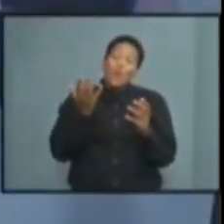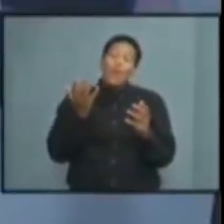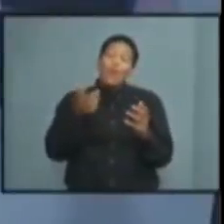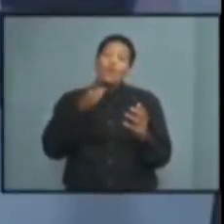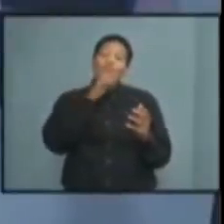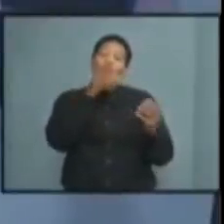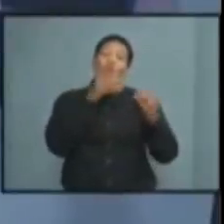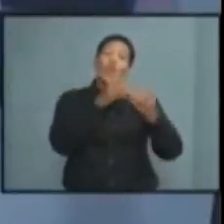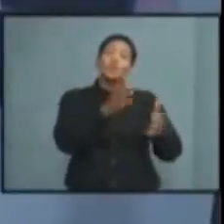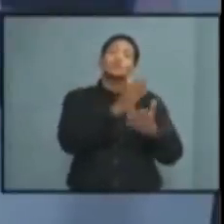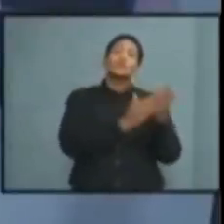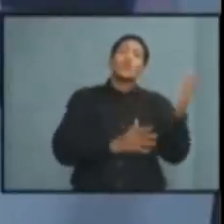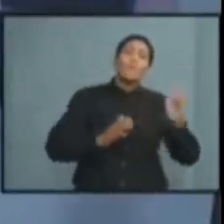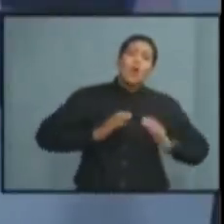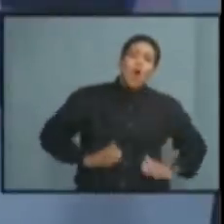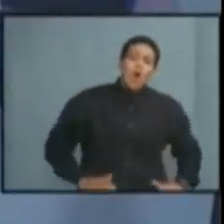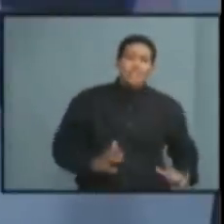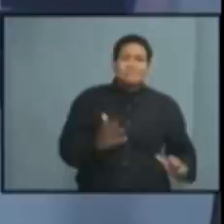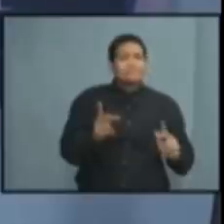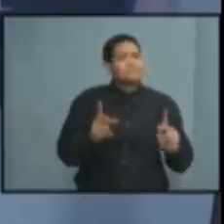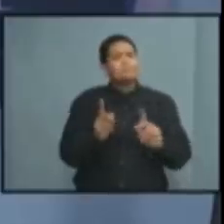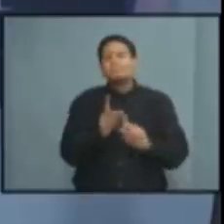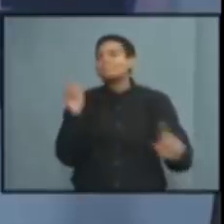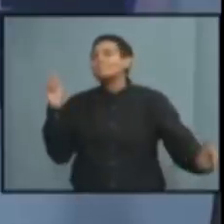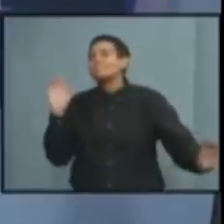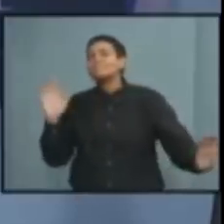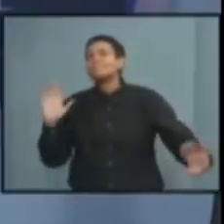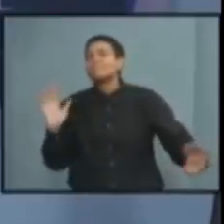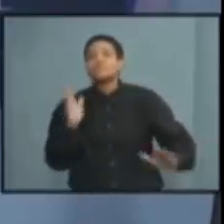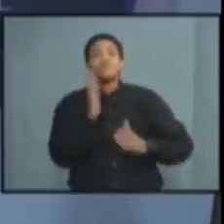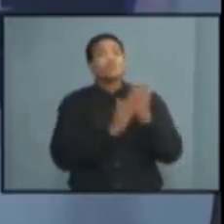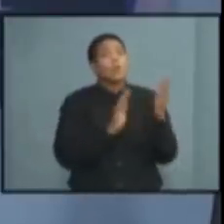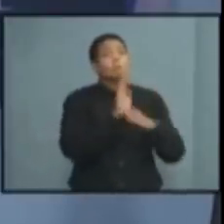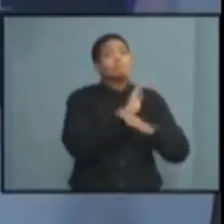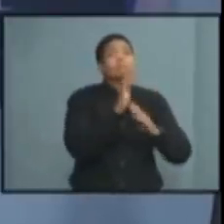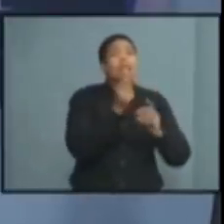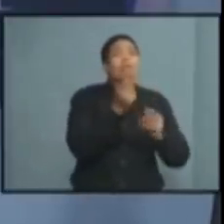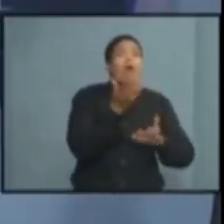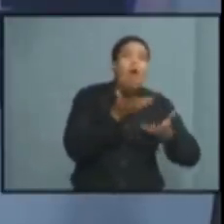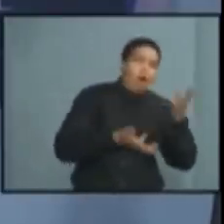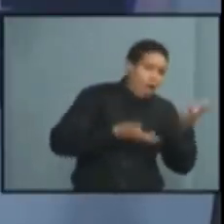losing some customers they are losing some of their business we're going to